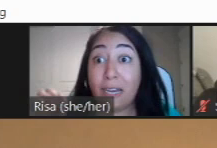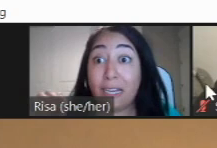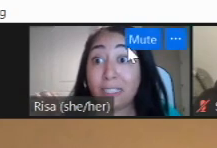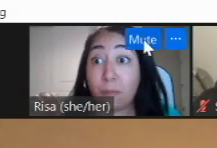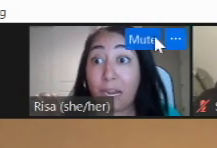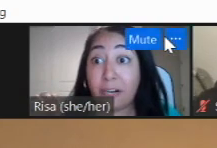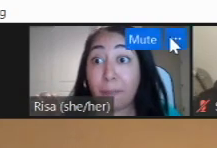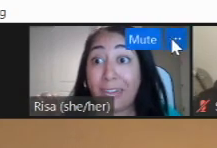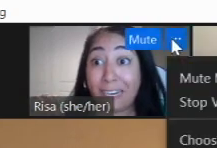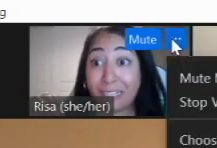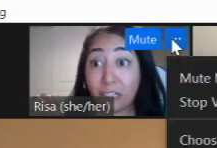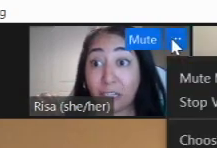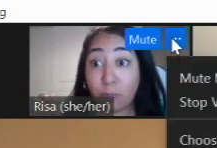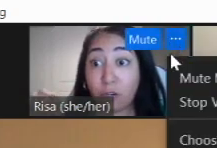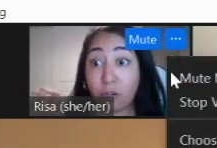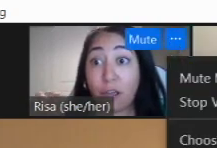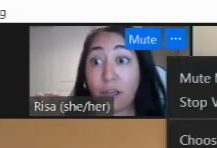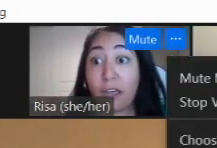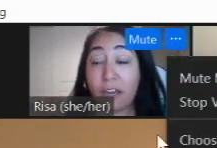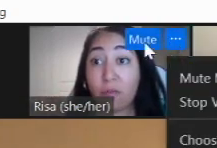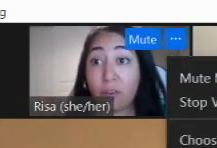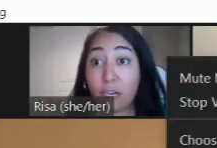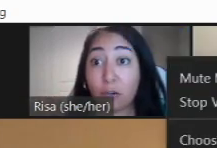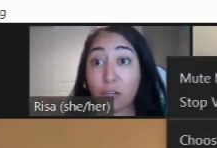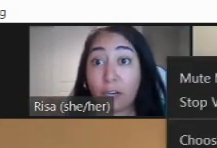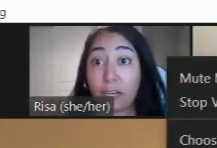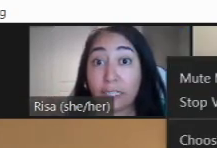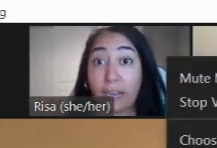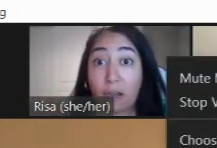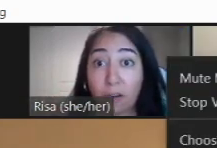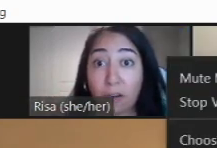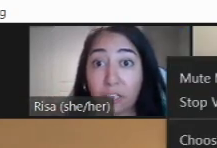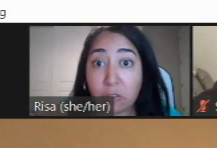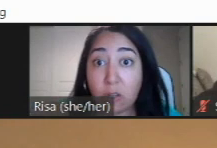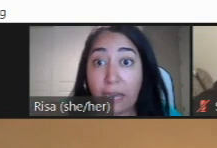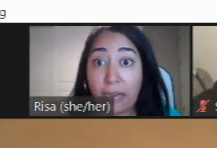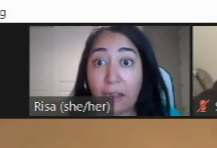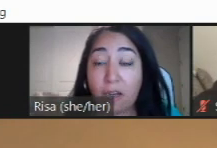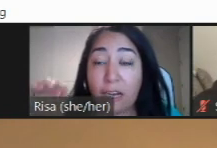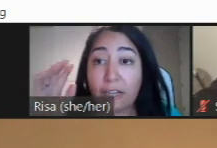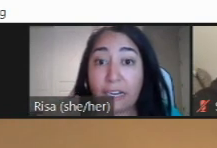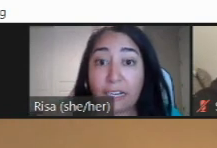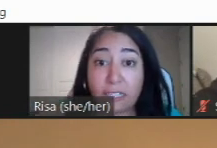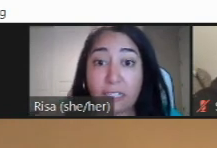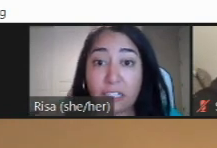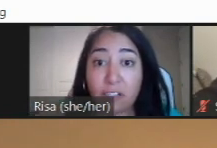unless someone has pinned the interpreter and their video. So, let's say I want to make sure that I can see